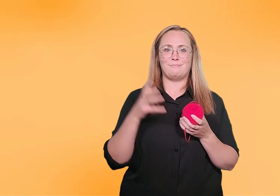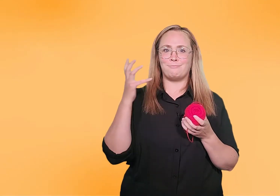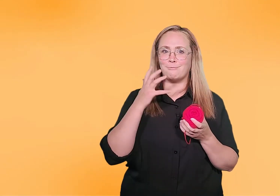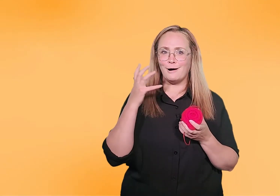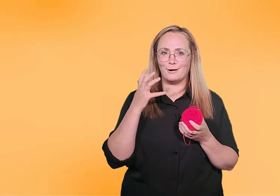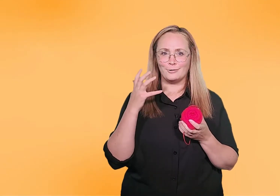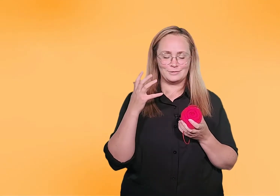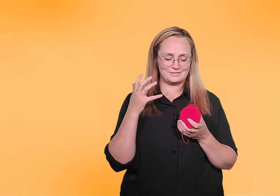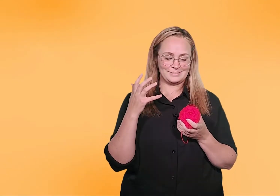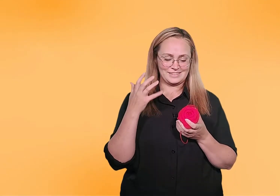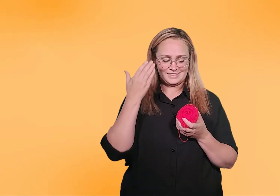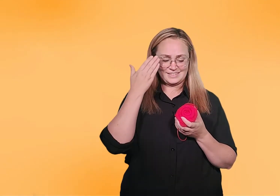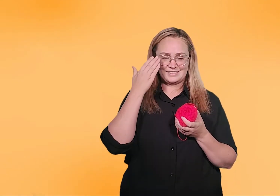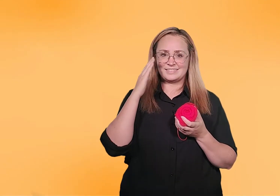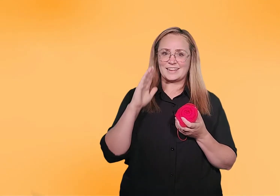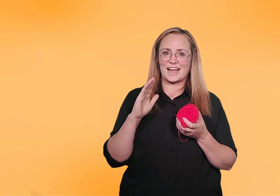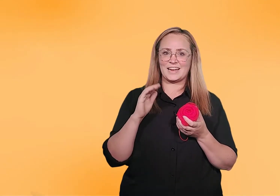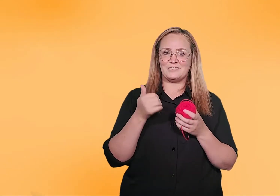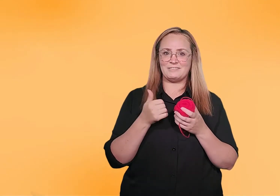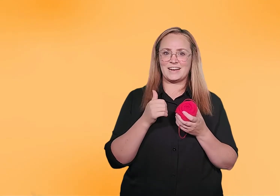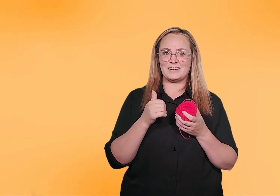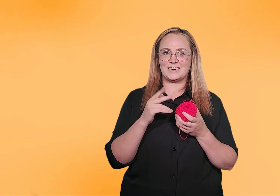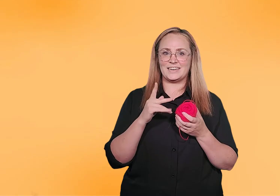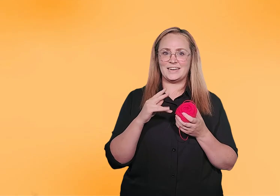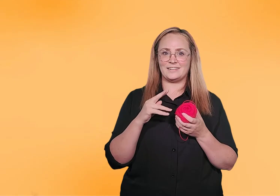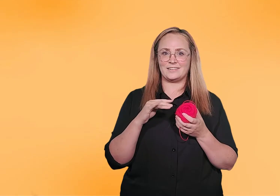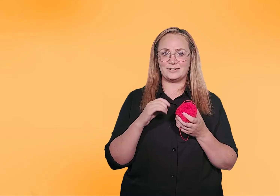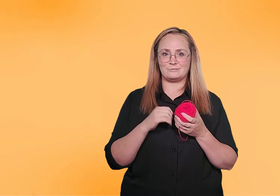Whoa. I don't know how to knit though.